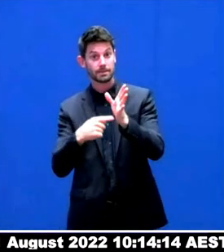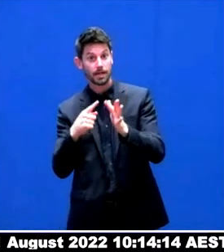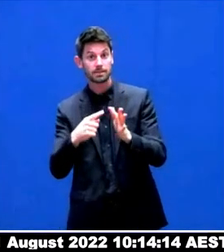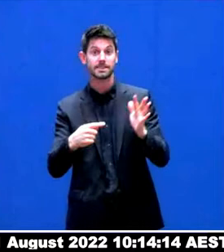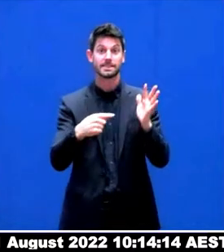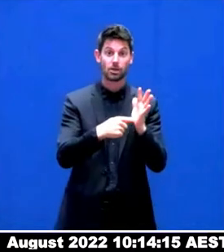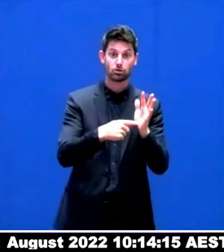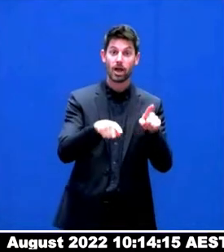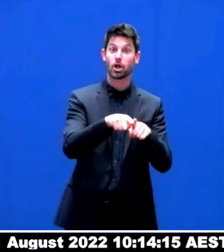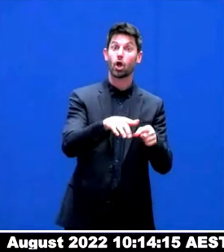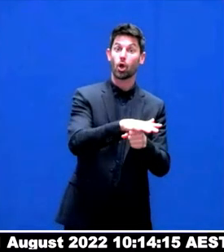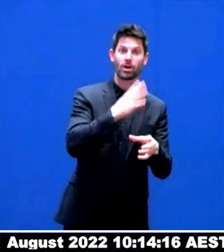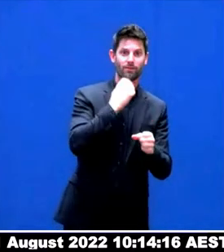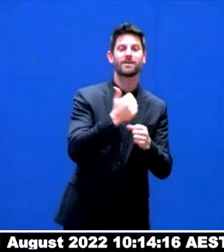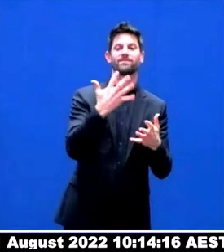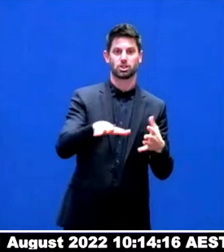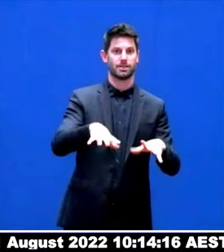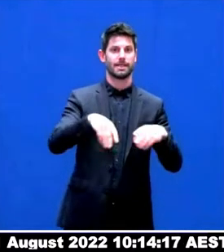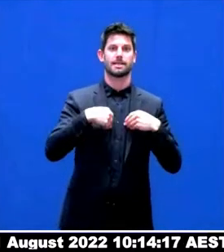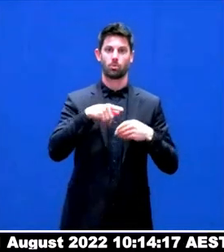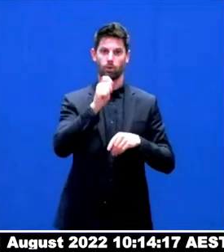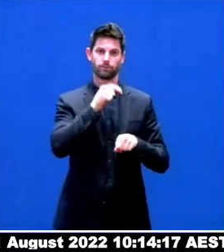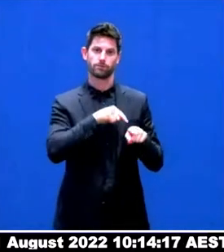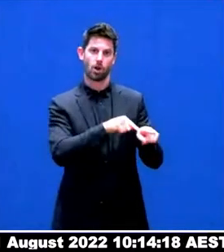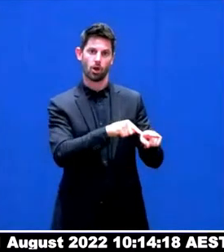Strategy. MS EASTMAN: When you're referring to paragraph 114, you say this: